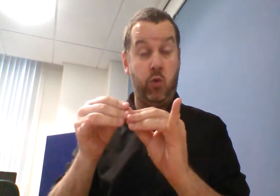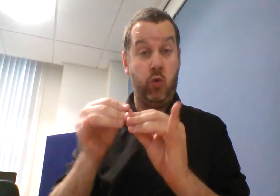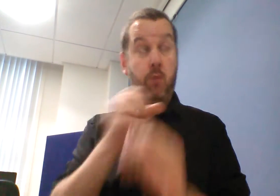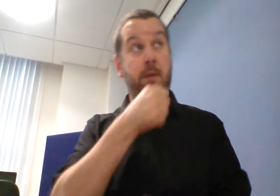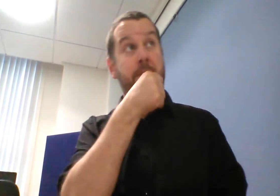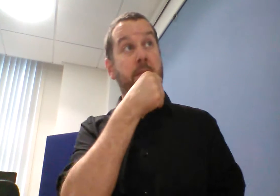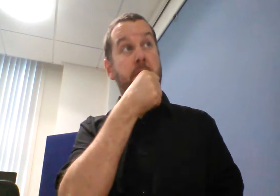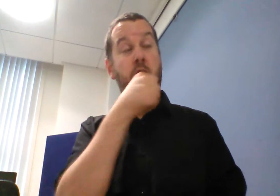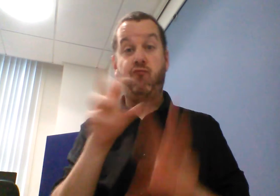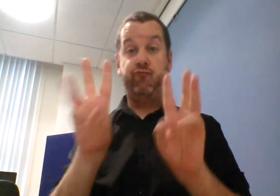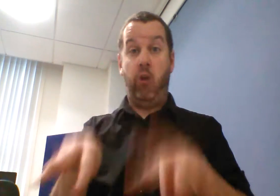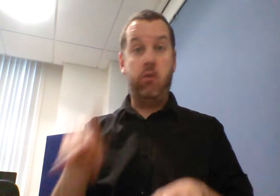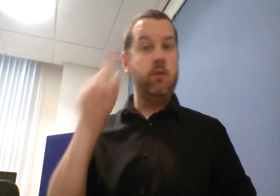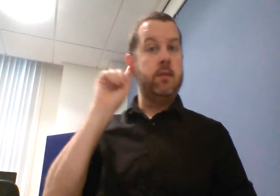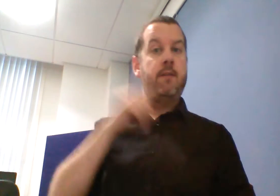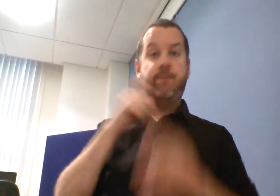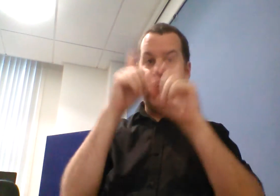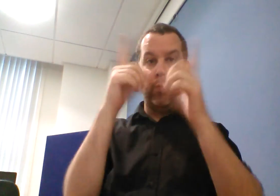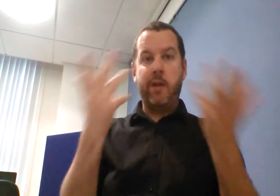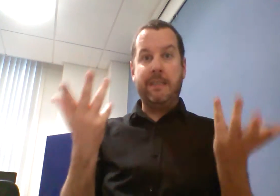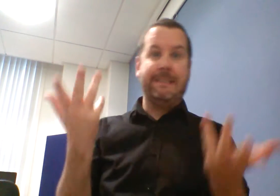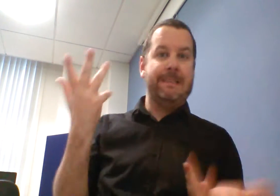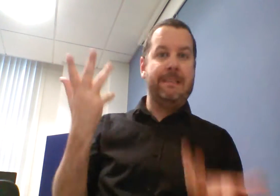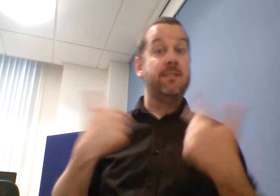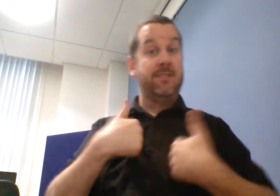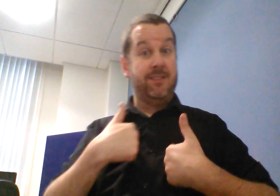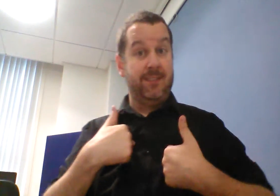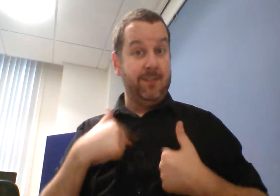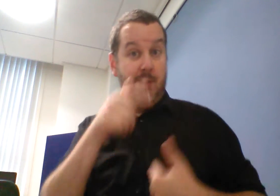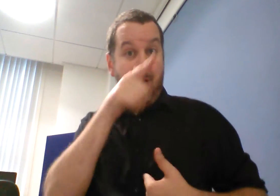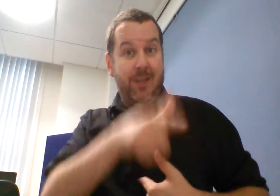if the interpreter gets it wrong, the Deaf person has no idea.